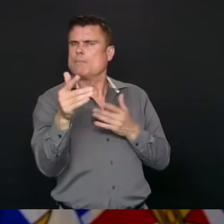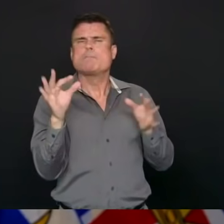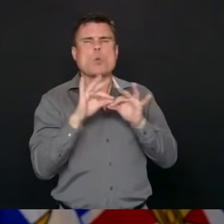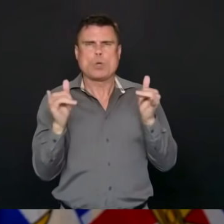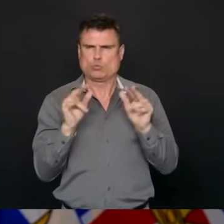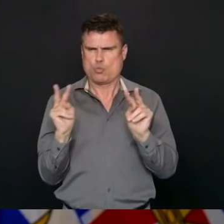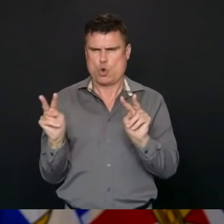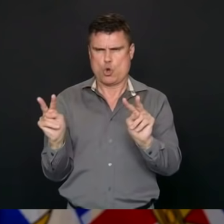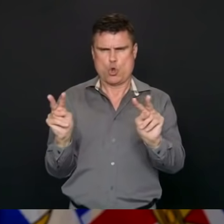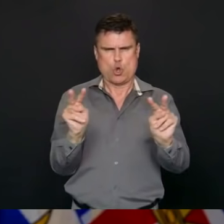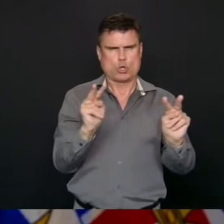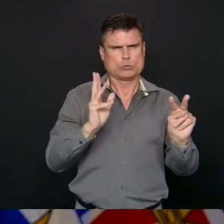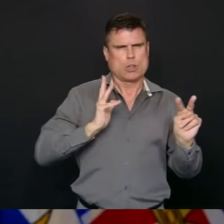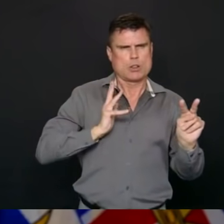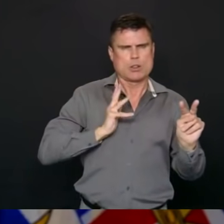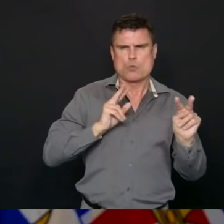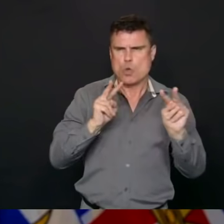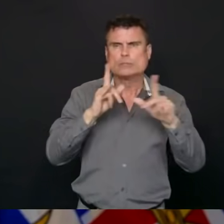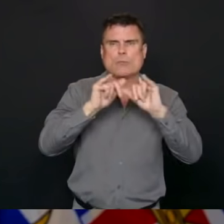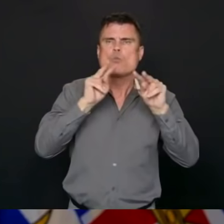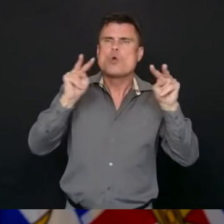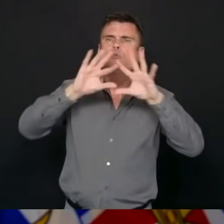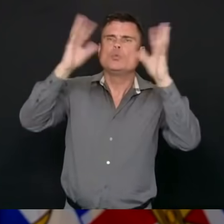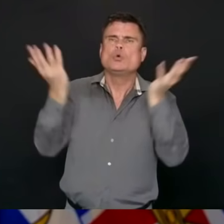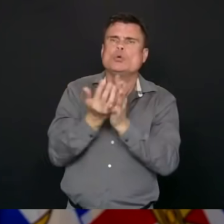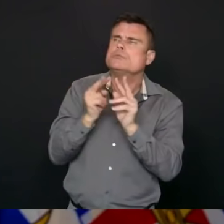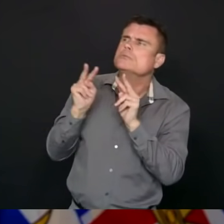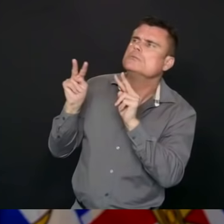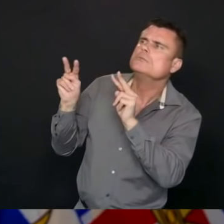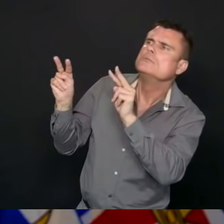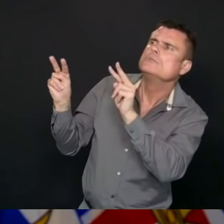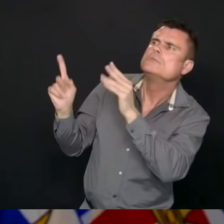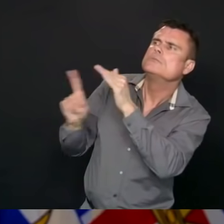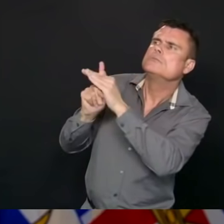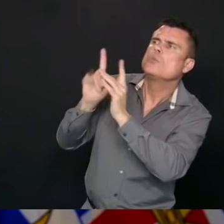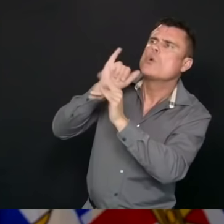We talk with colleagues around the world, there is much research going on into treatments